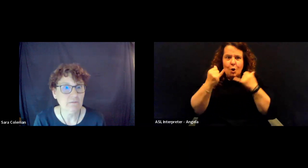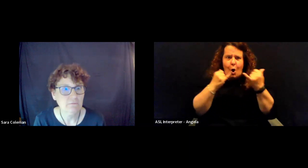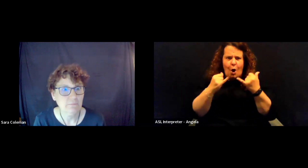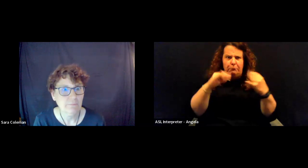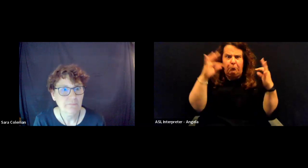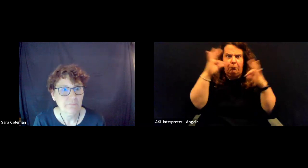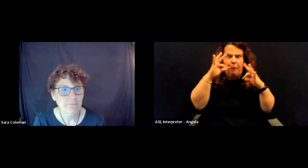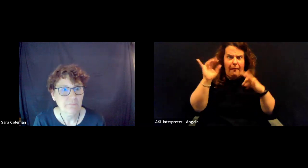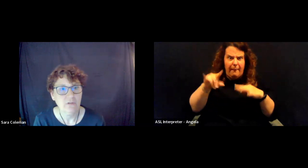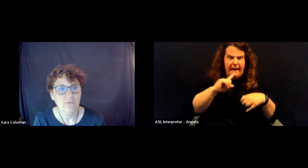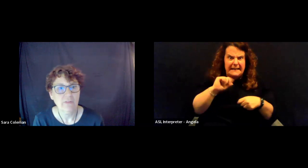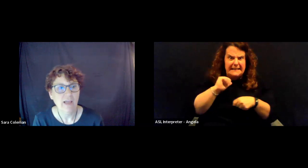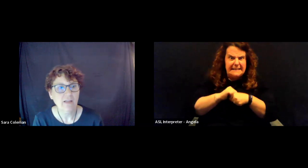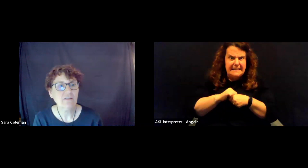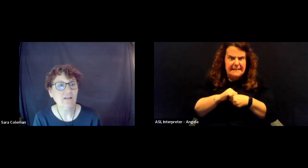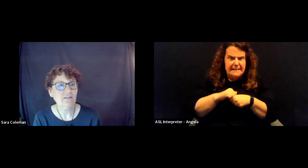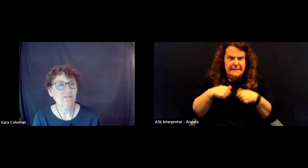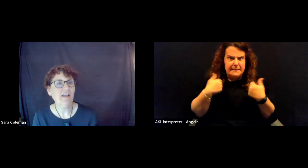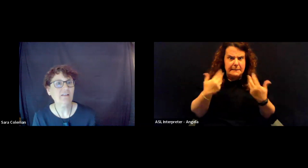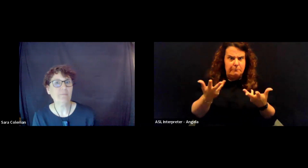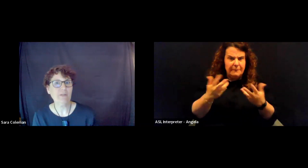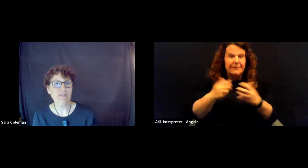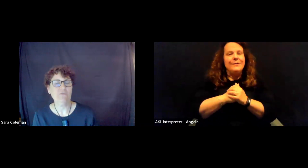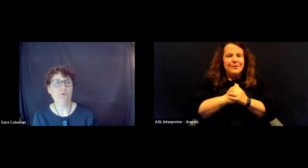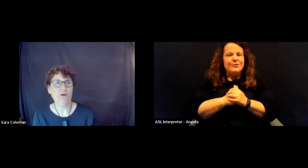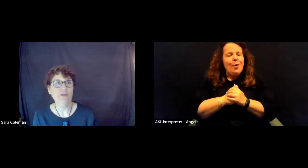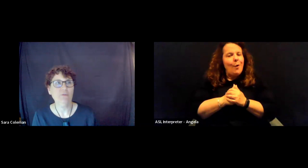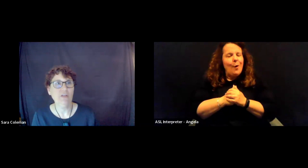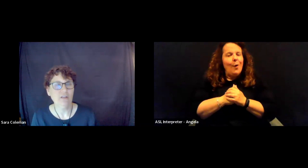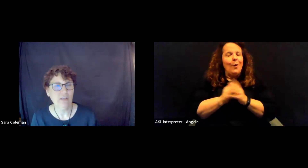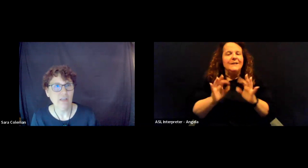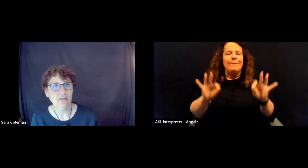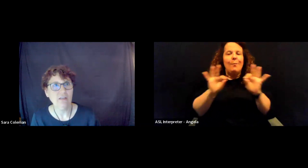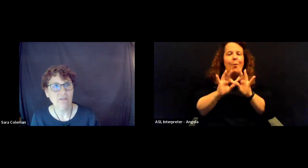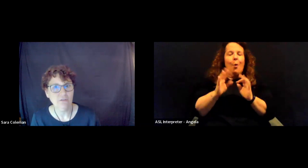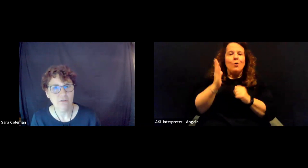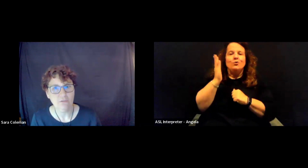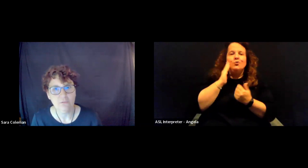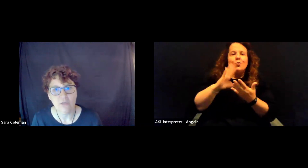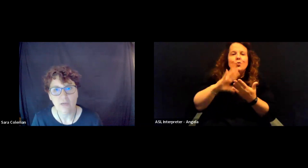So So that's that's a piece of where you need to get into.